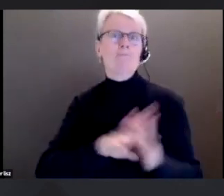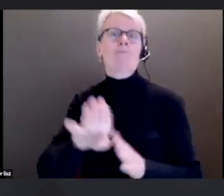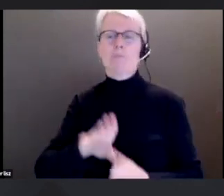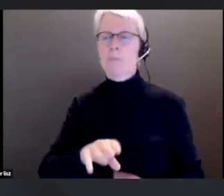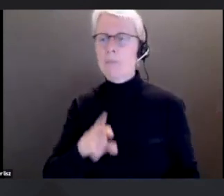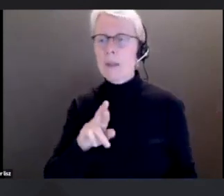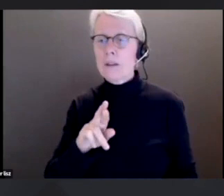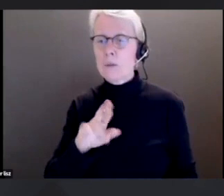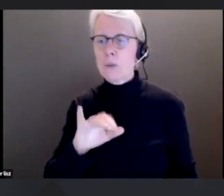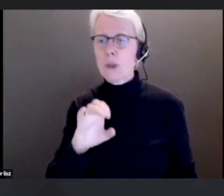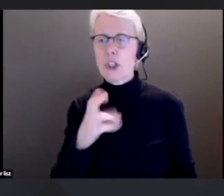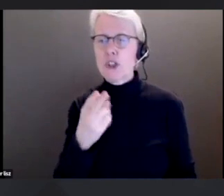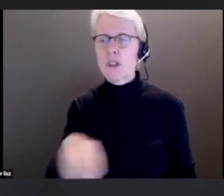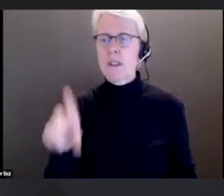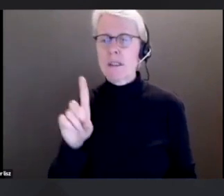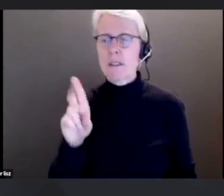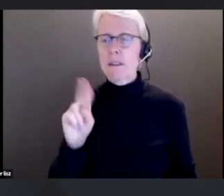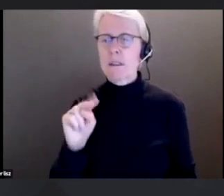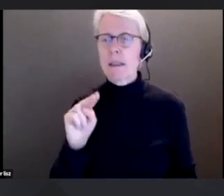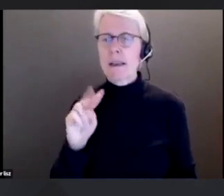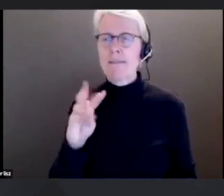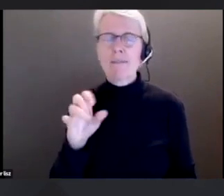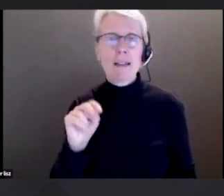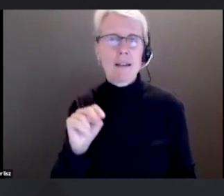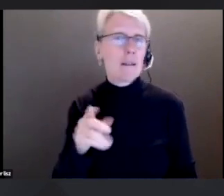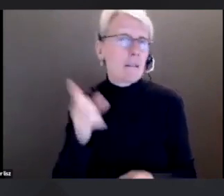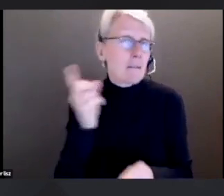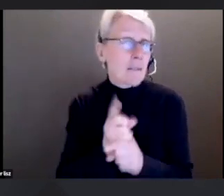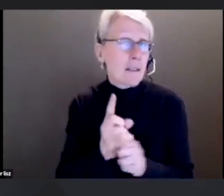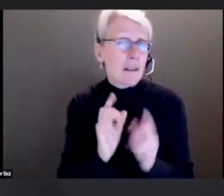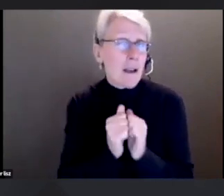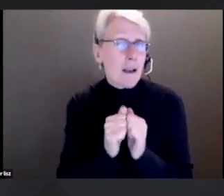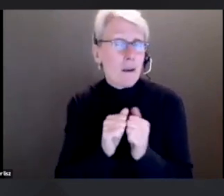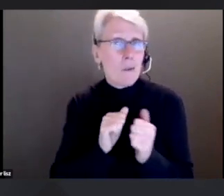I spend a, you know, a fair bit of time on the sales floor and the comments I'm getting